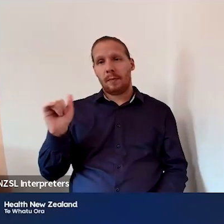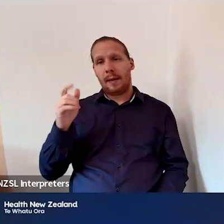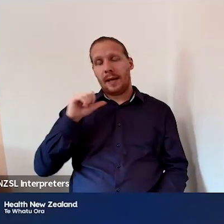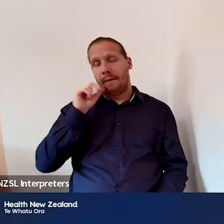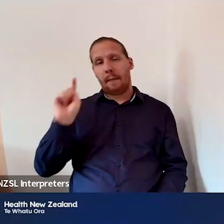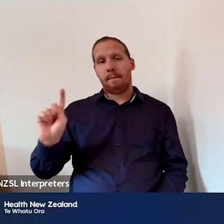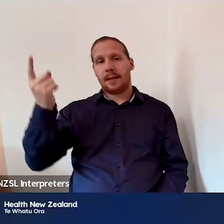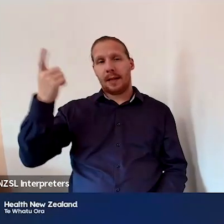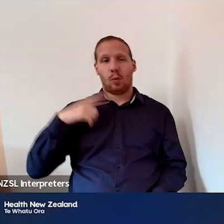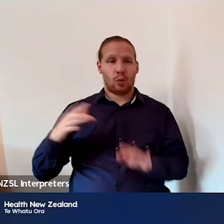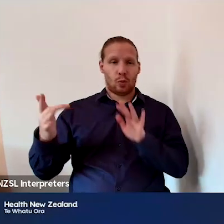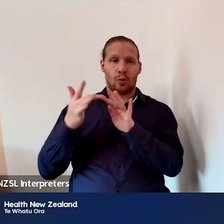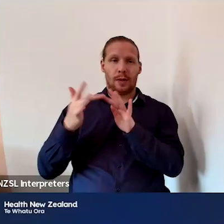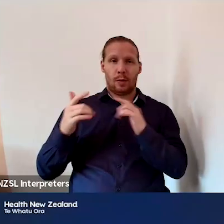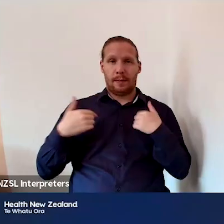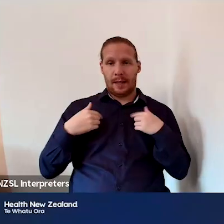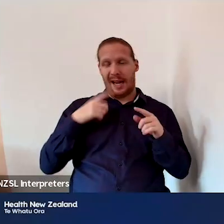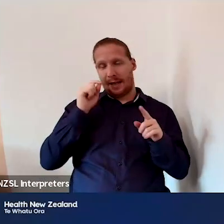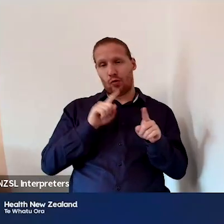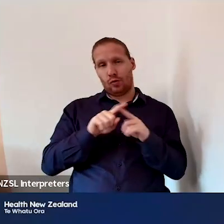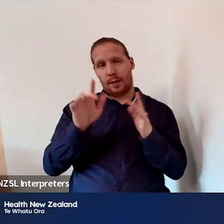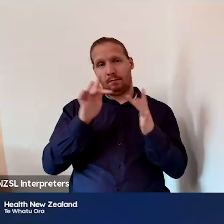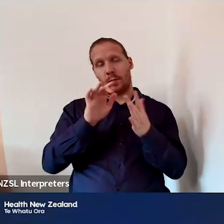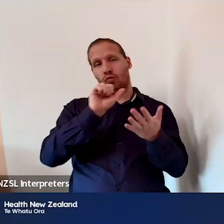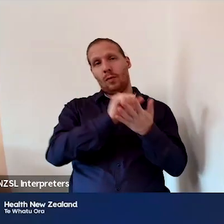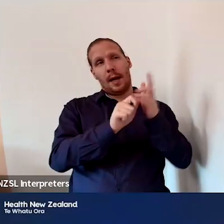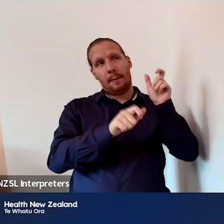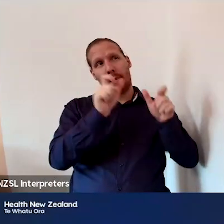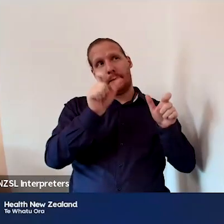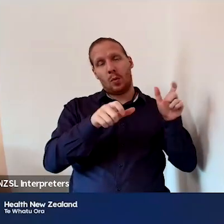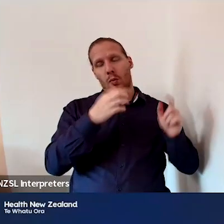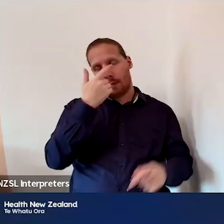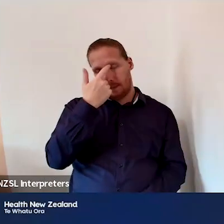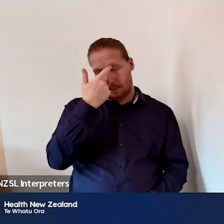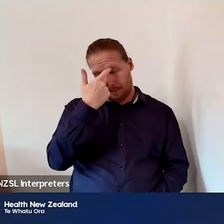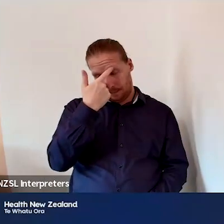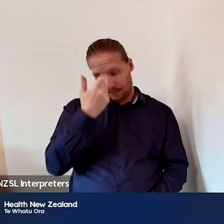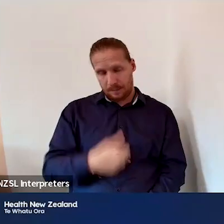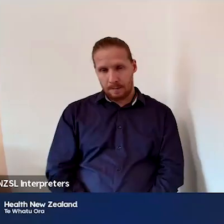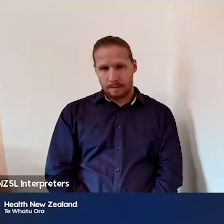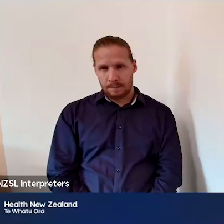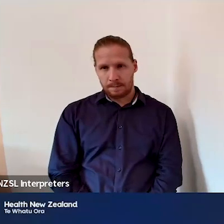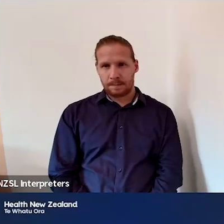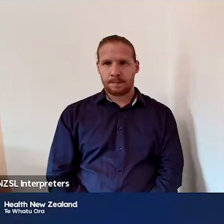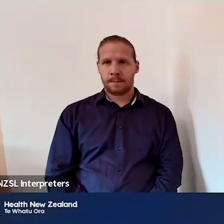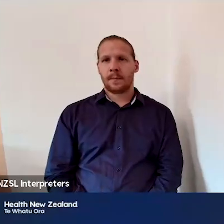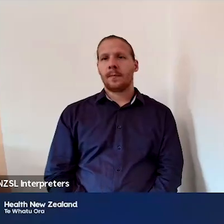I'm happy to, try and put them in touch with the right people in the ministry. Kia ora, thank you for offering that Kirsten,